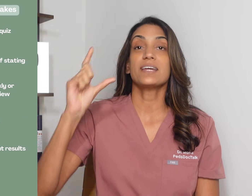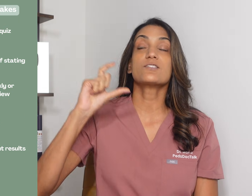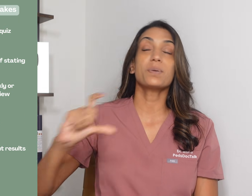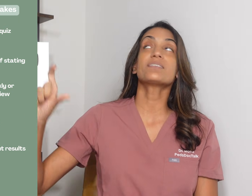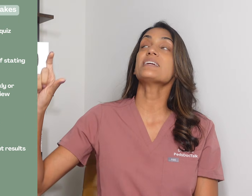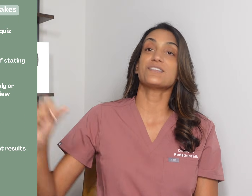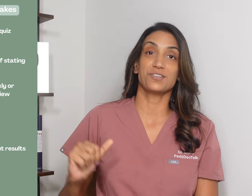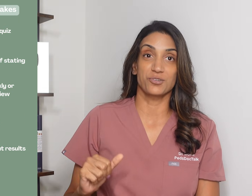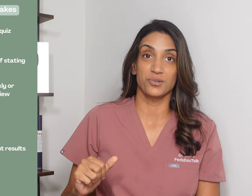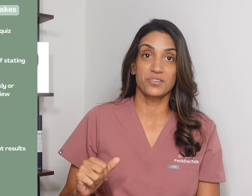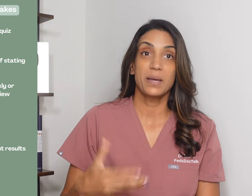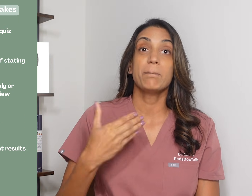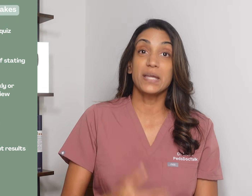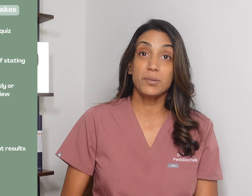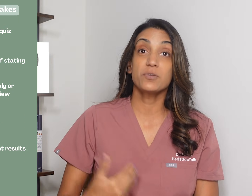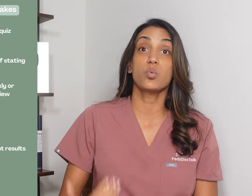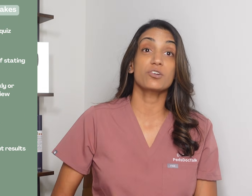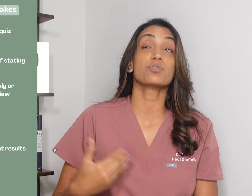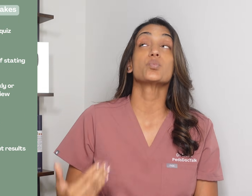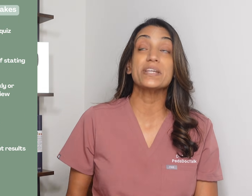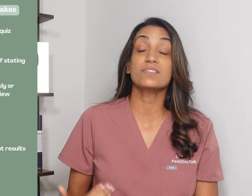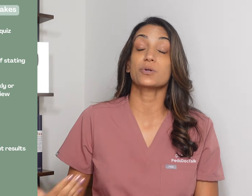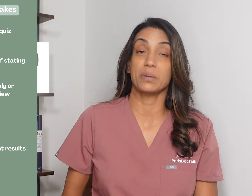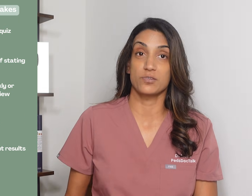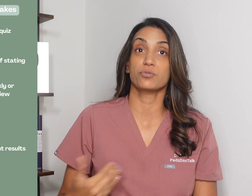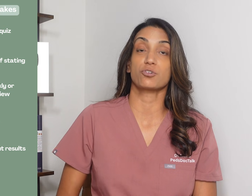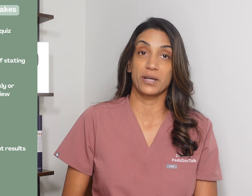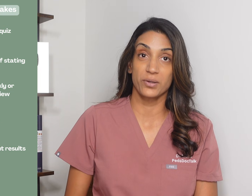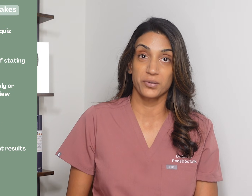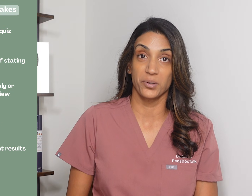Expecting instant results. Many babies watch for weeks or months before trying on their own.